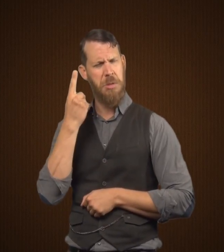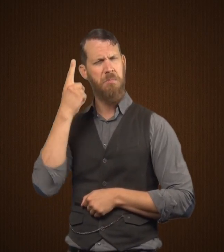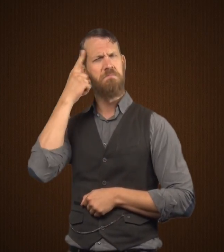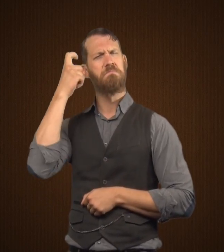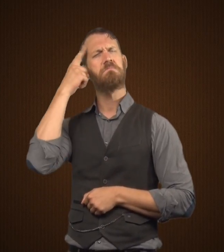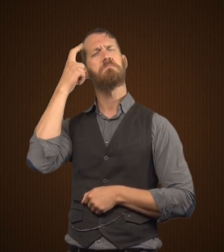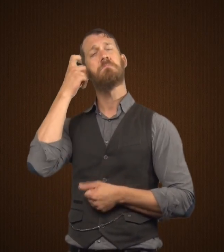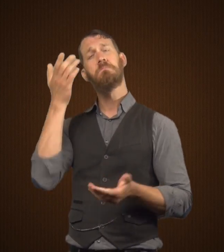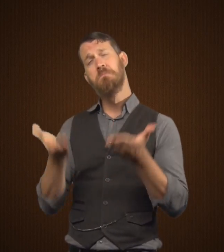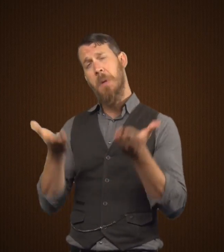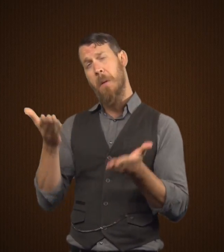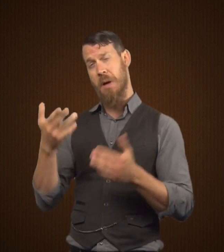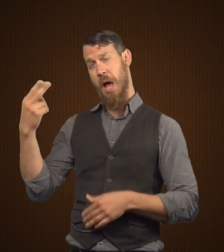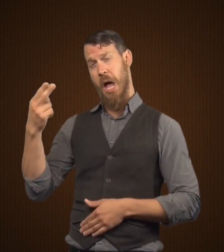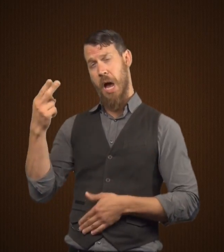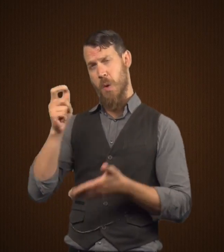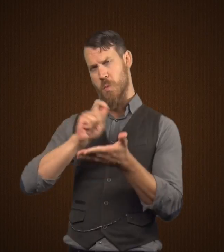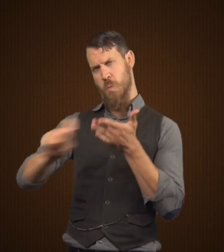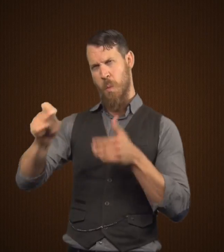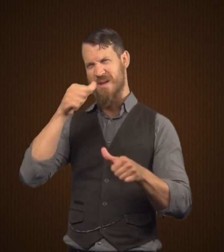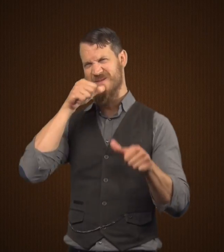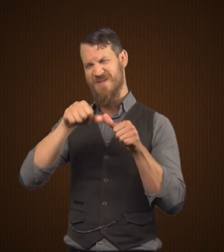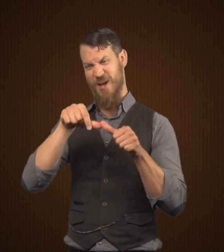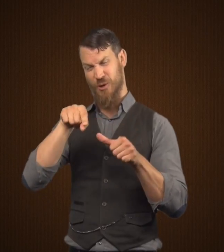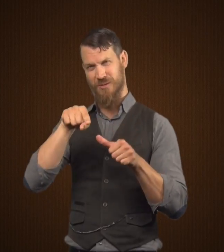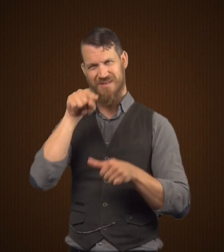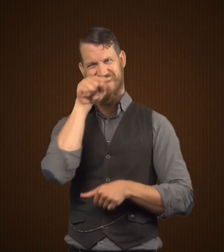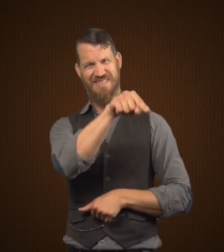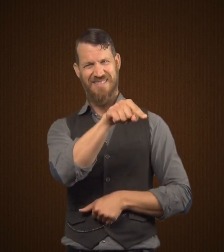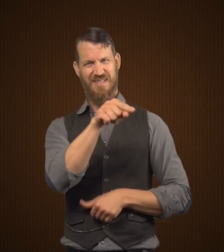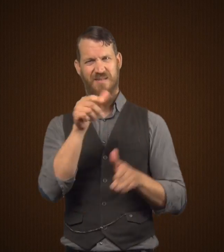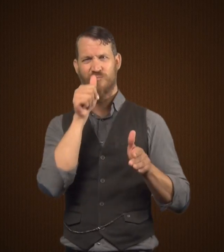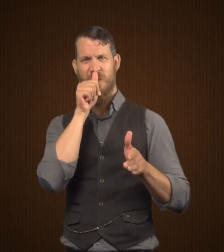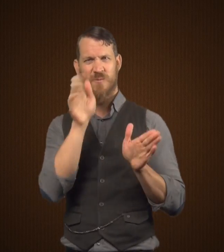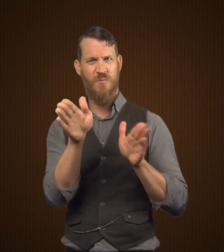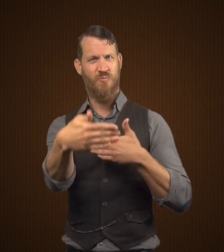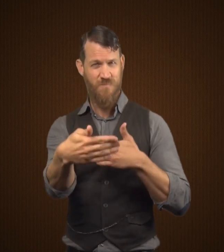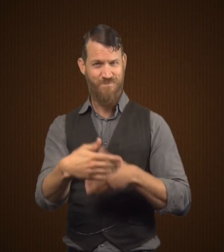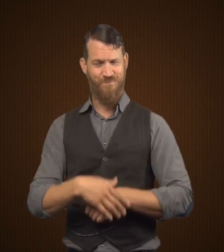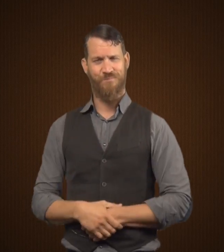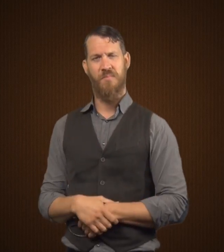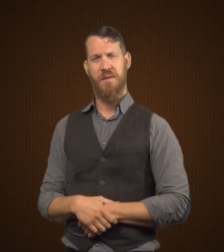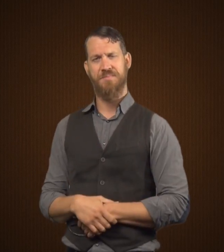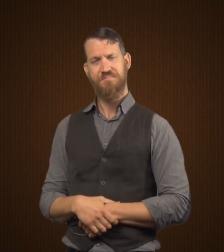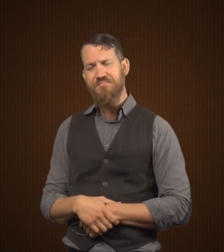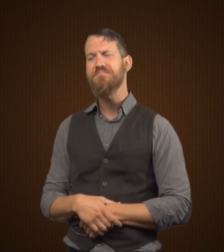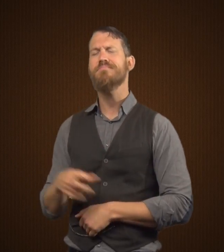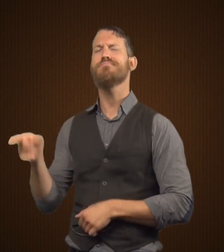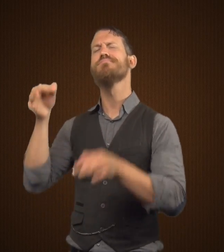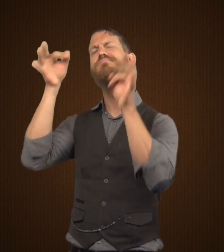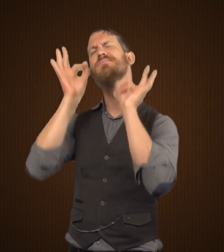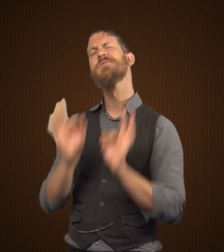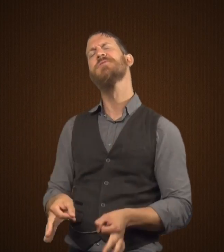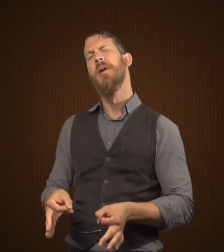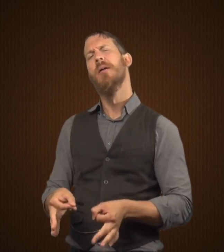Mr. Utterson began to suspect that maybe Mr. Hyde wrote this letter in Doctor Jekyll's study.